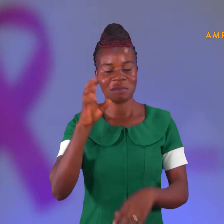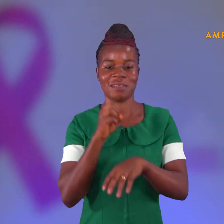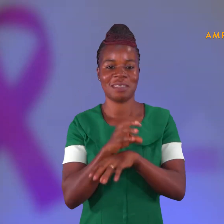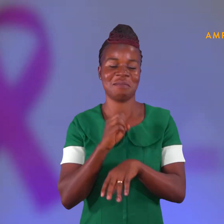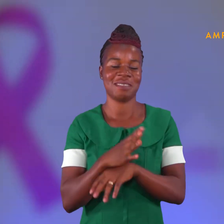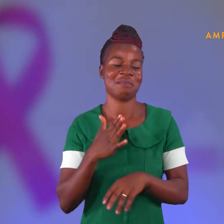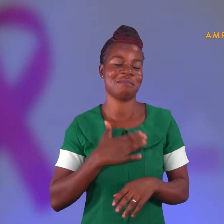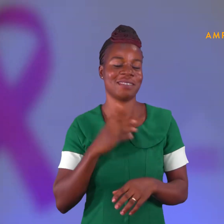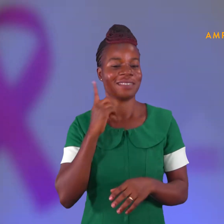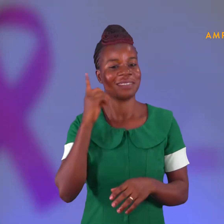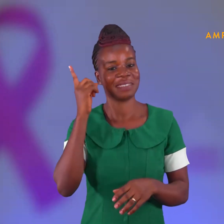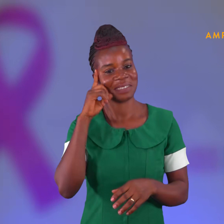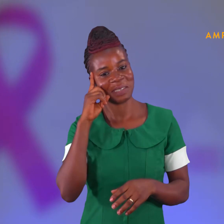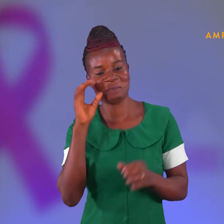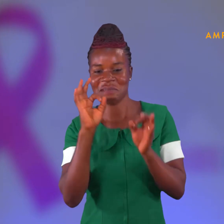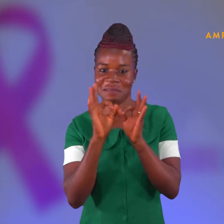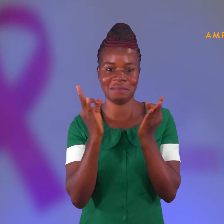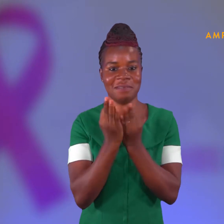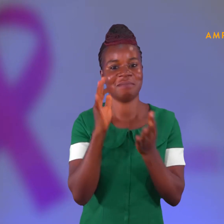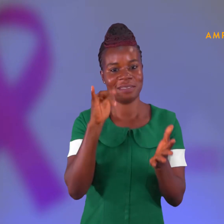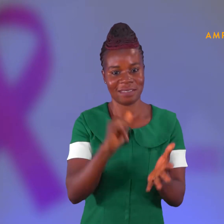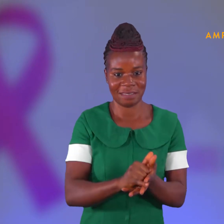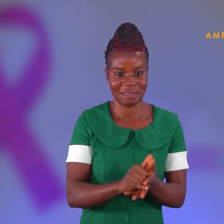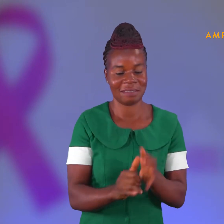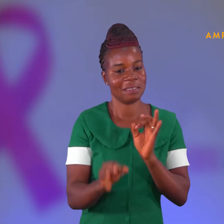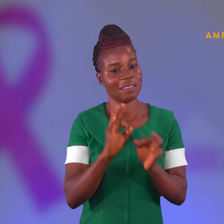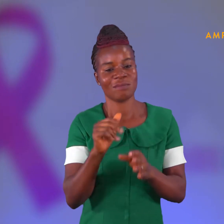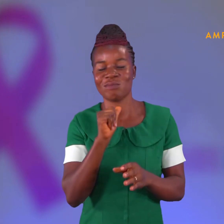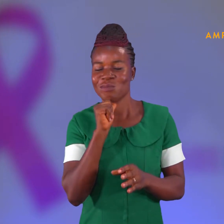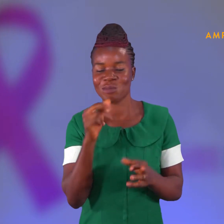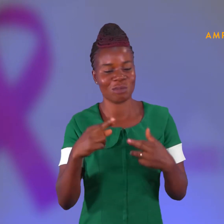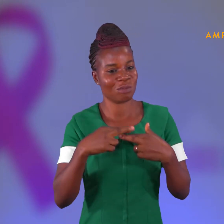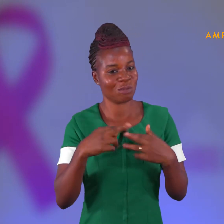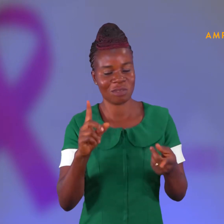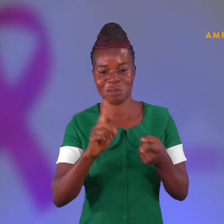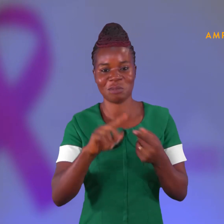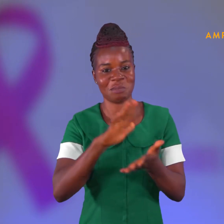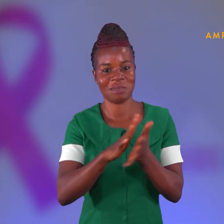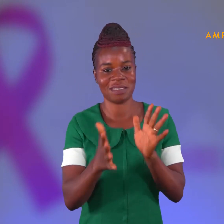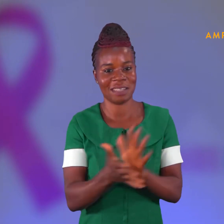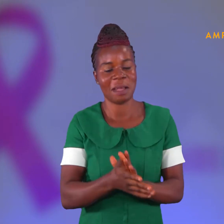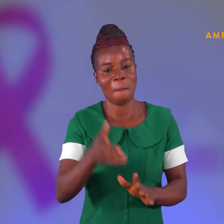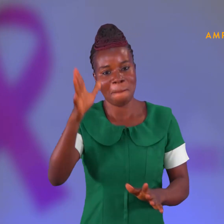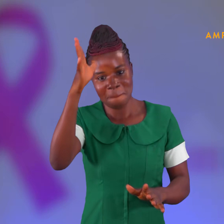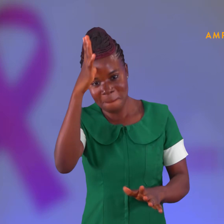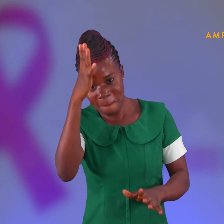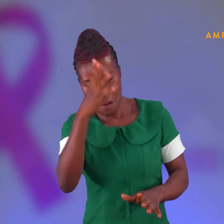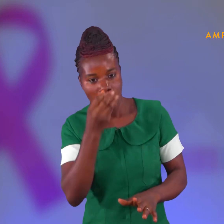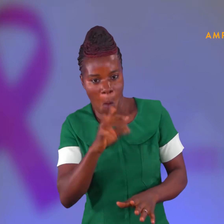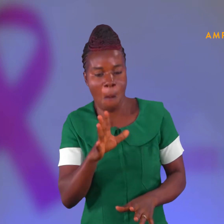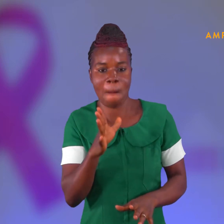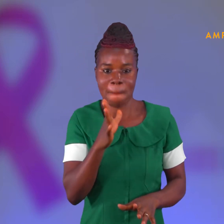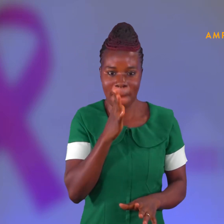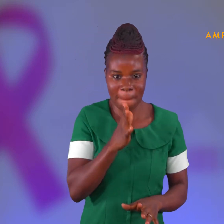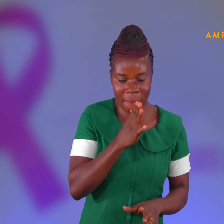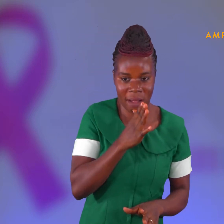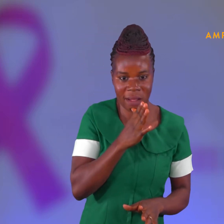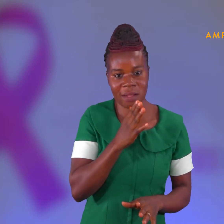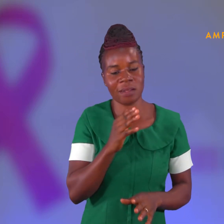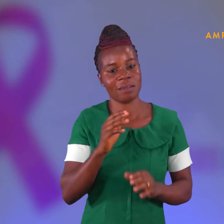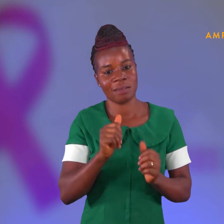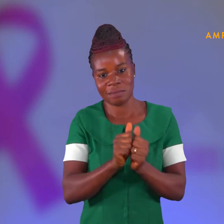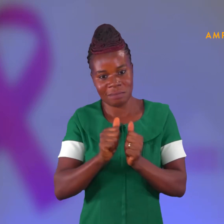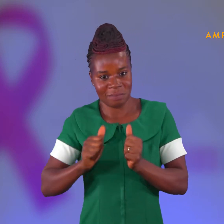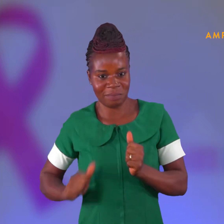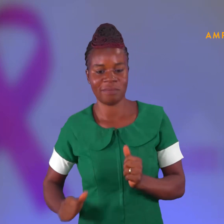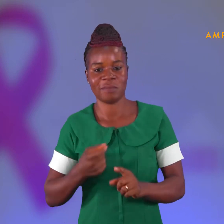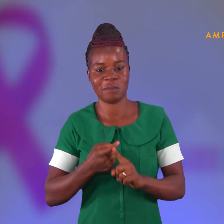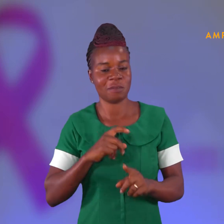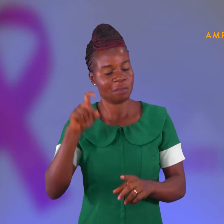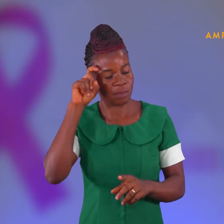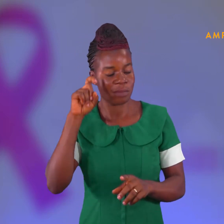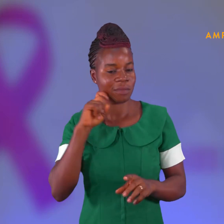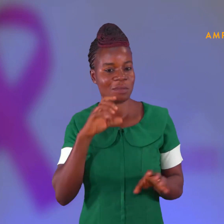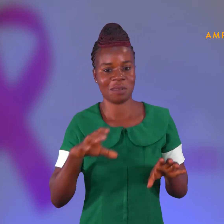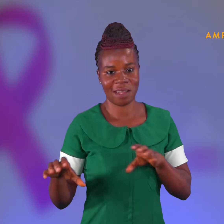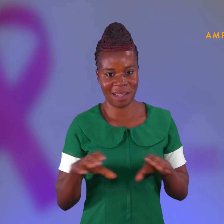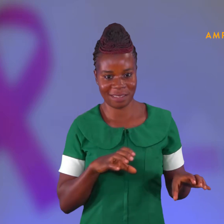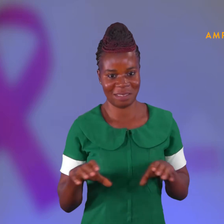I will advice young deaf adolescents that if they are not ready to become parents, they should abstain from premarital sex.